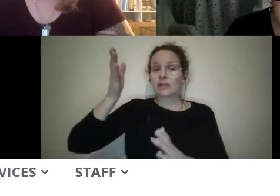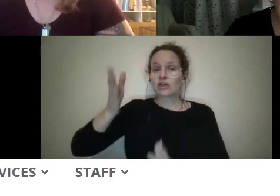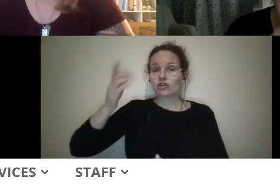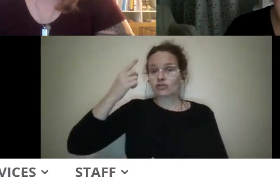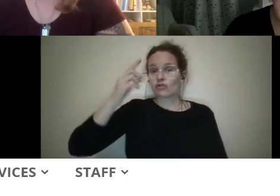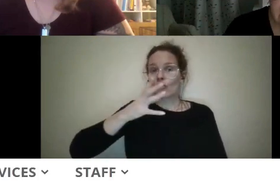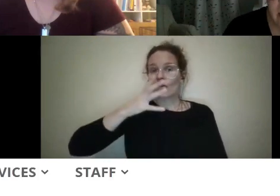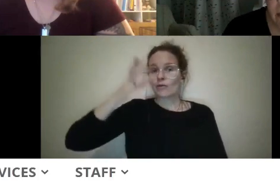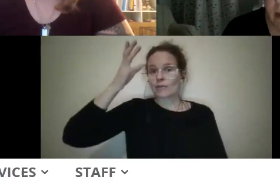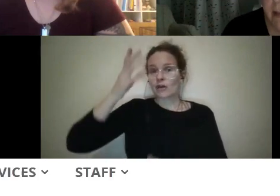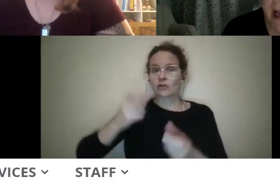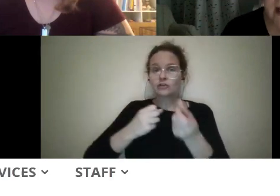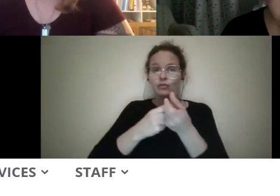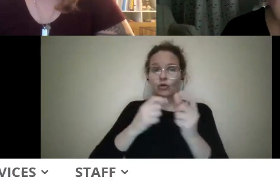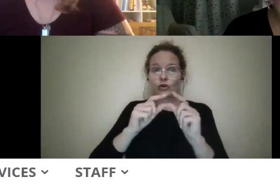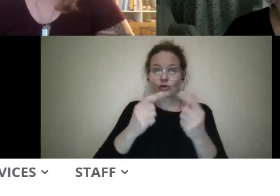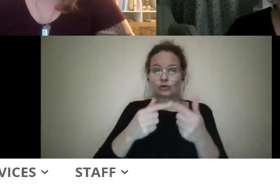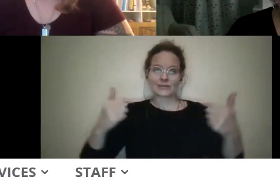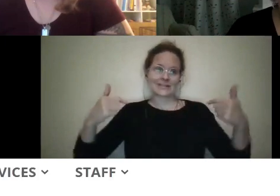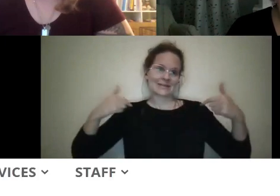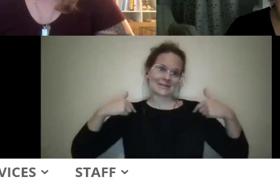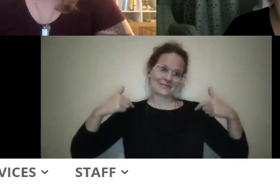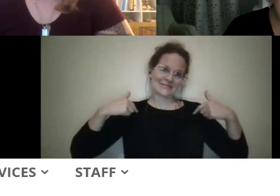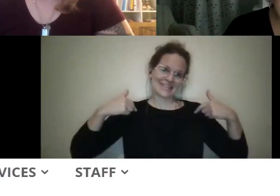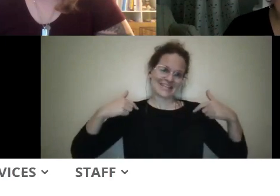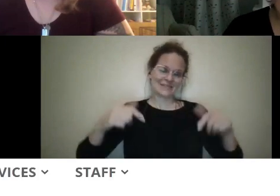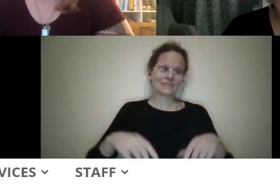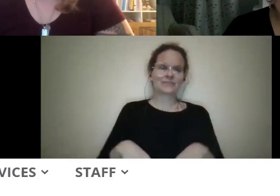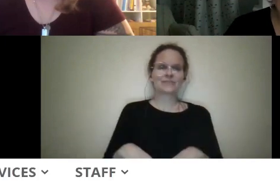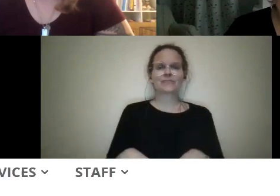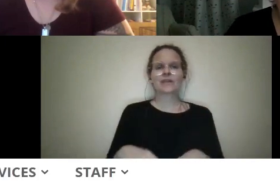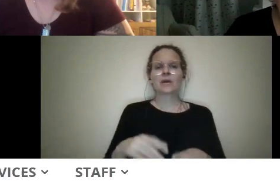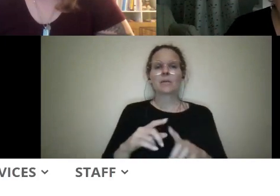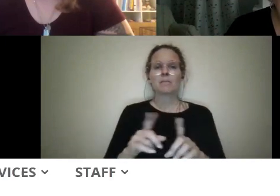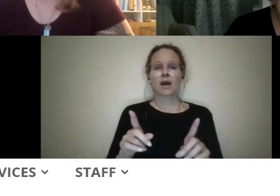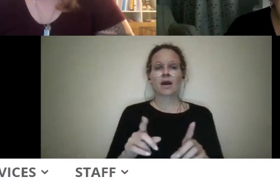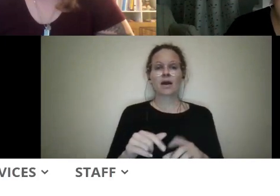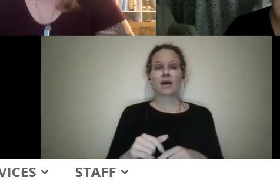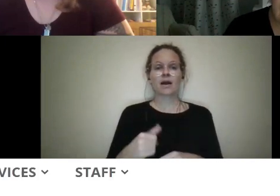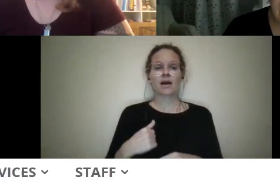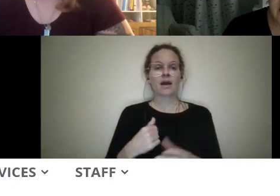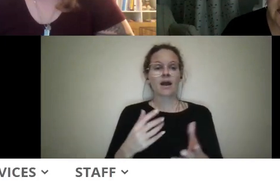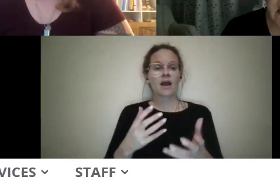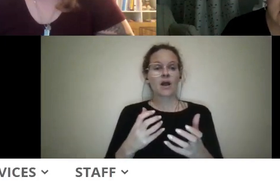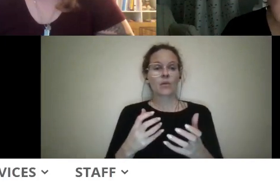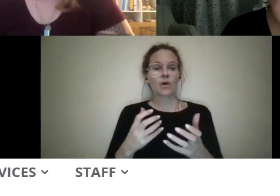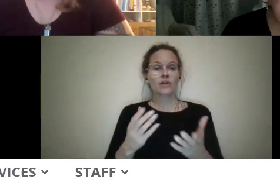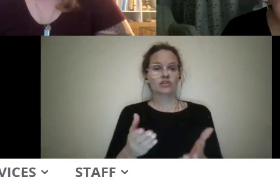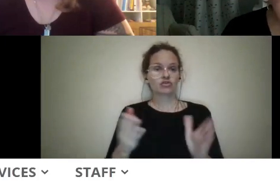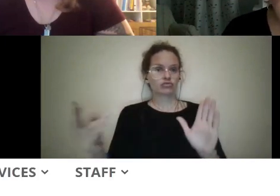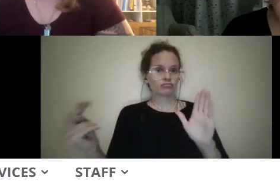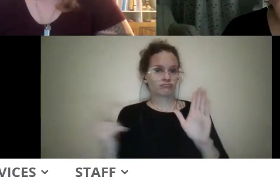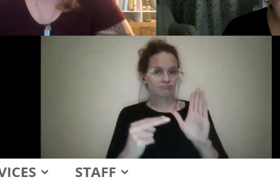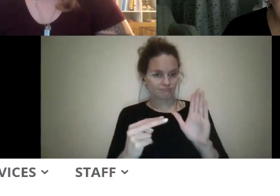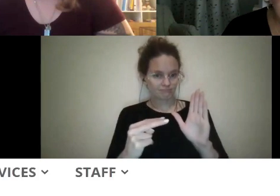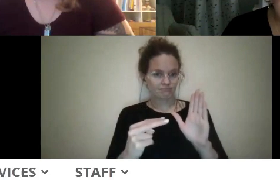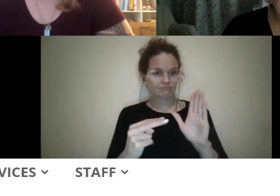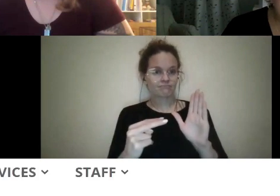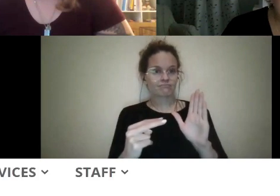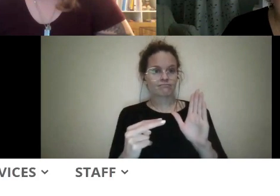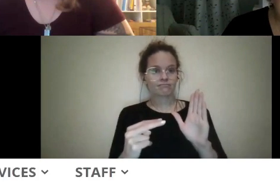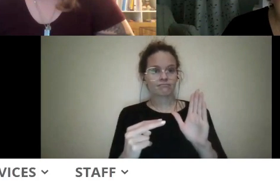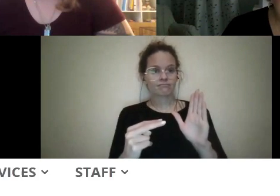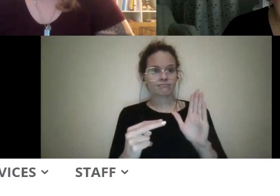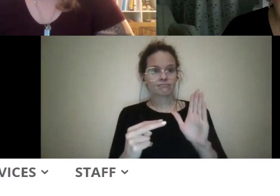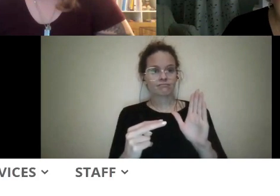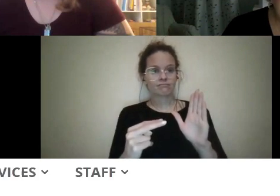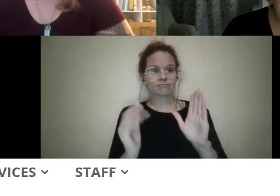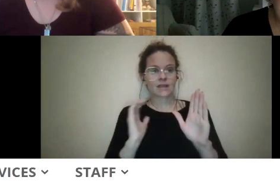groups, that would be me! But what I do want to just bring your attention to is our services. And